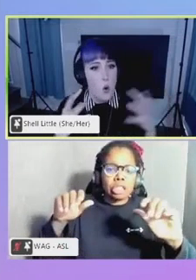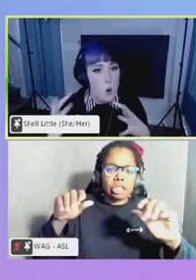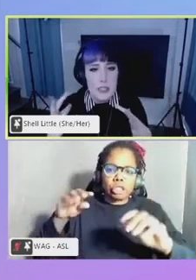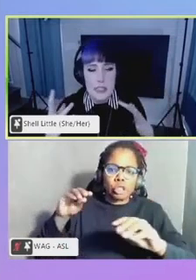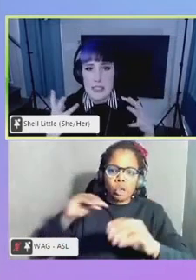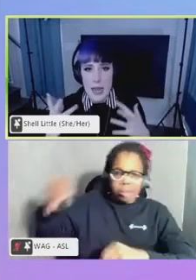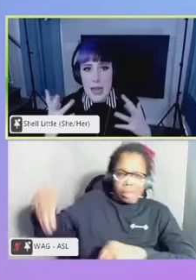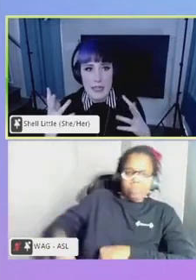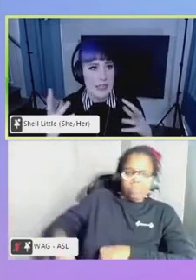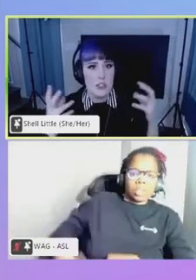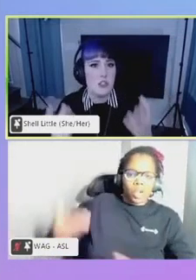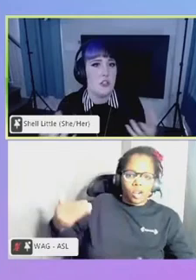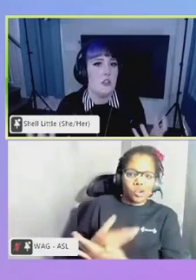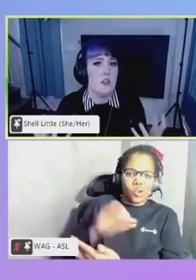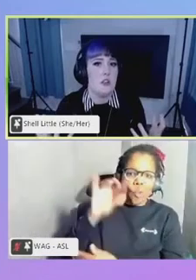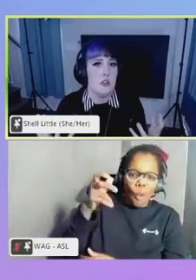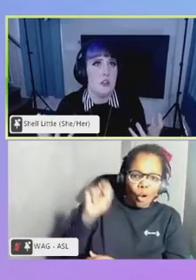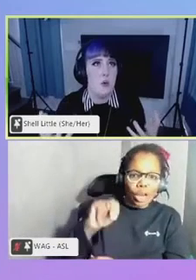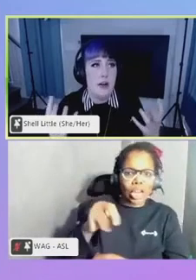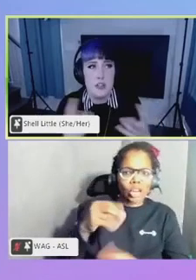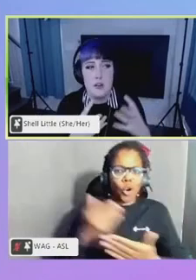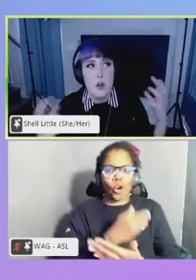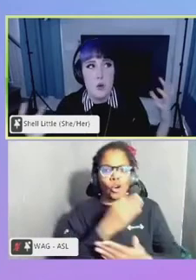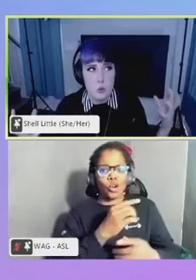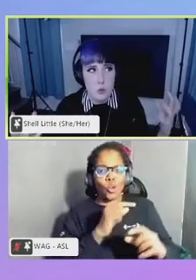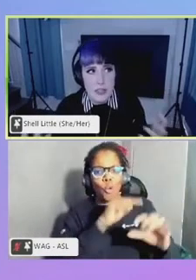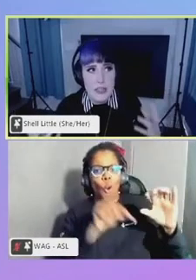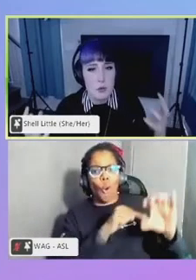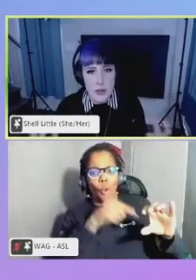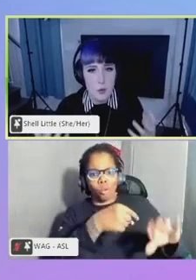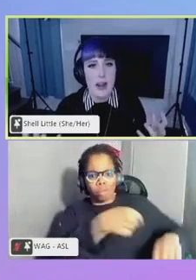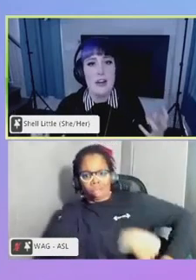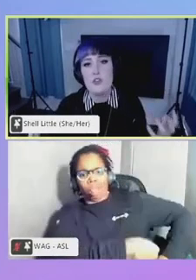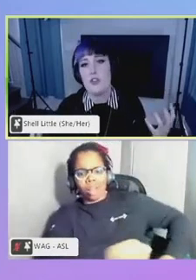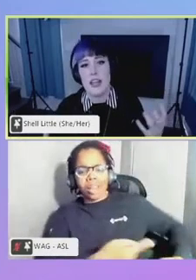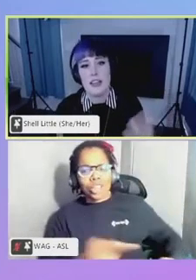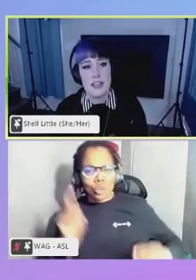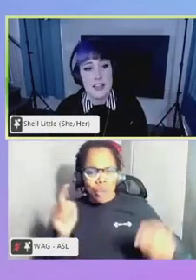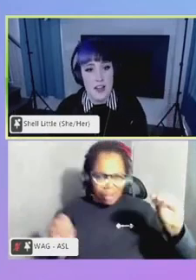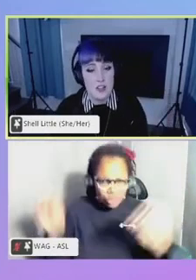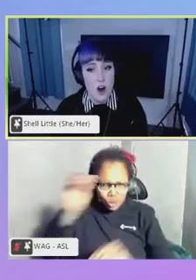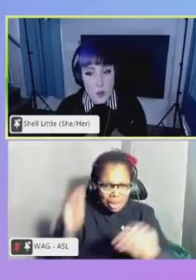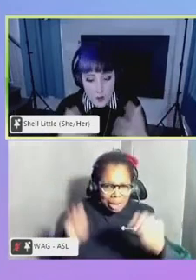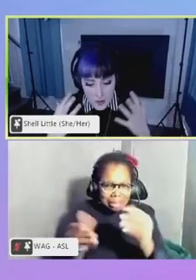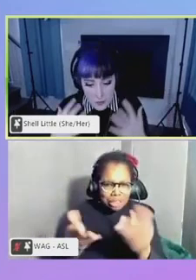like to think of it, like, we have a full functioning body and they are trying to carved a